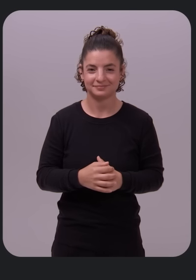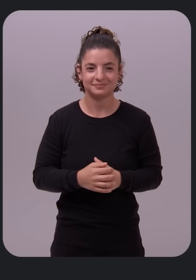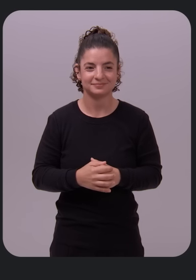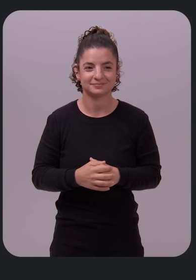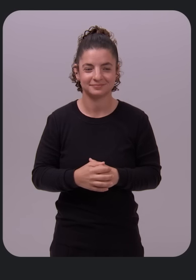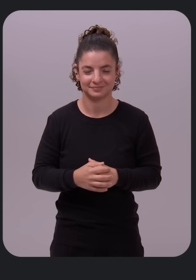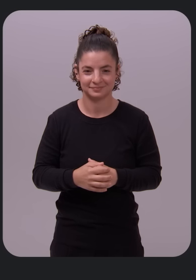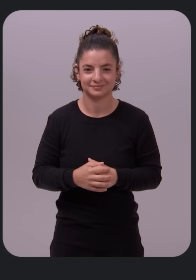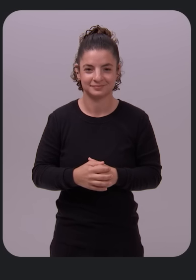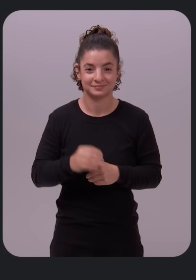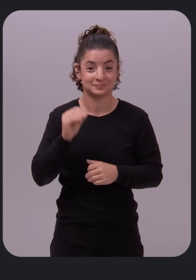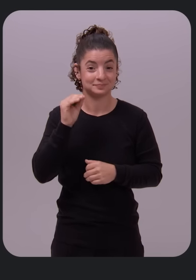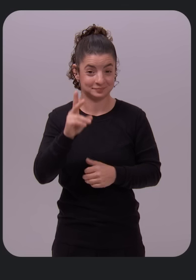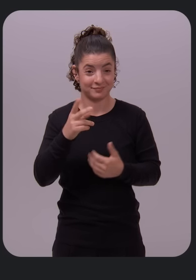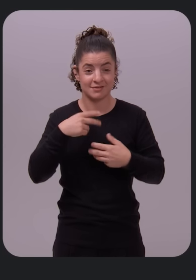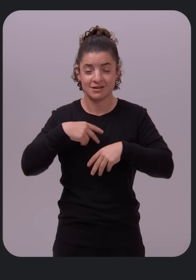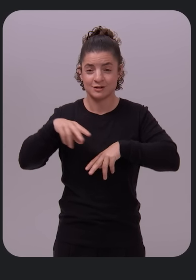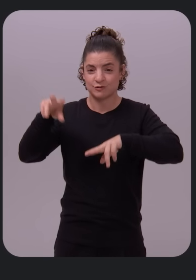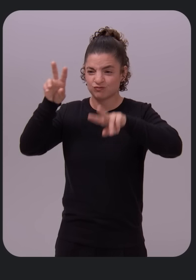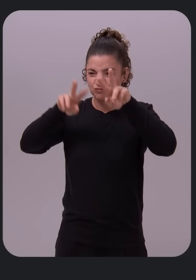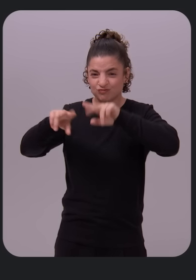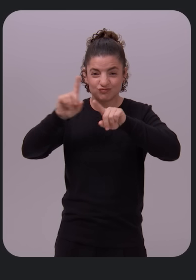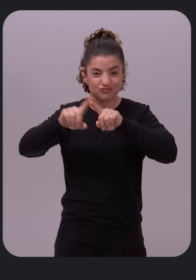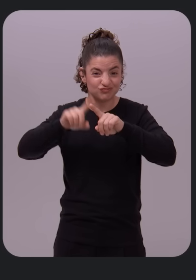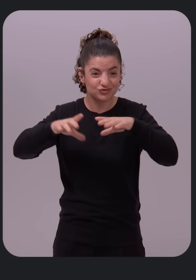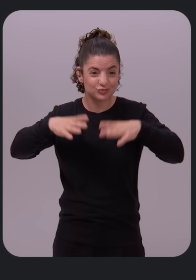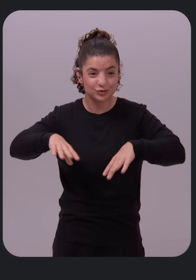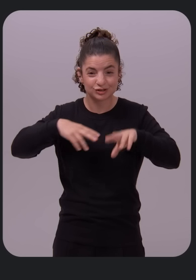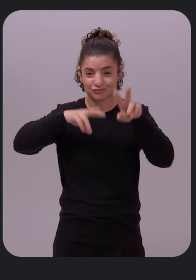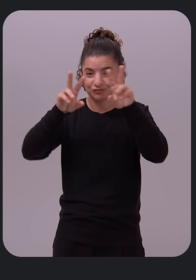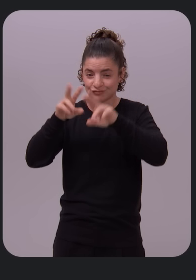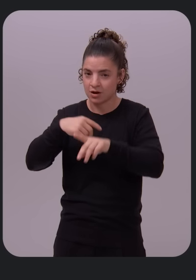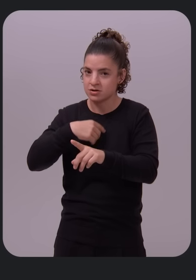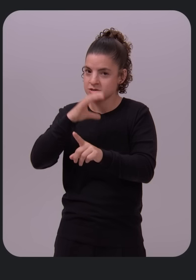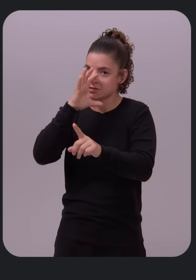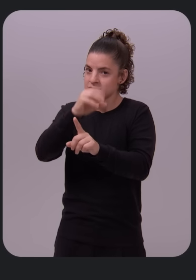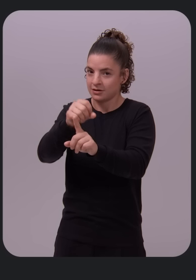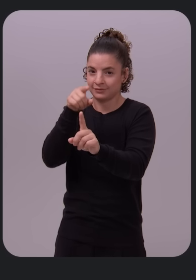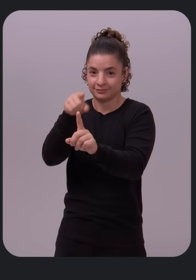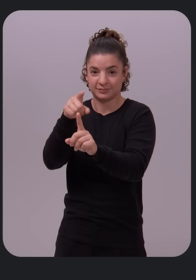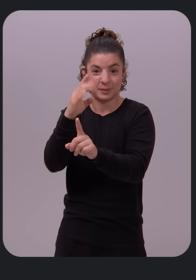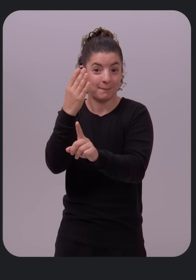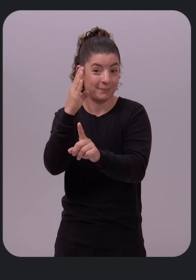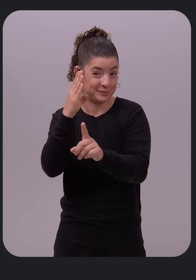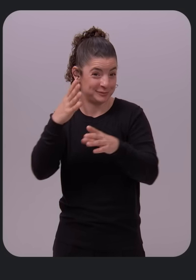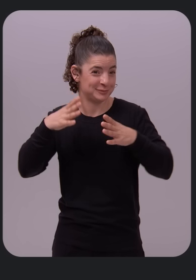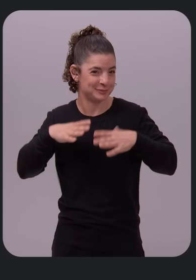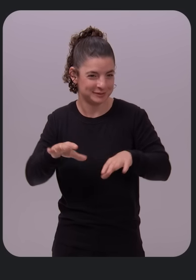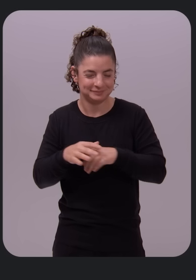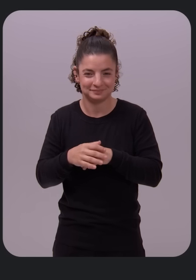OK, so I looked at many dresses, and I really like this blue one.